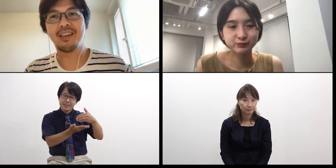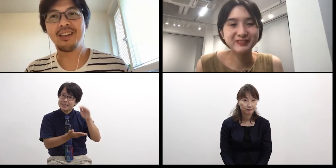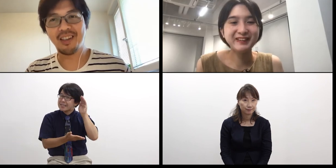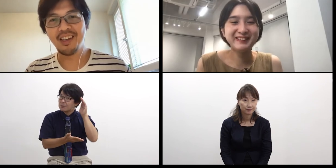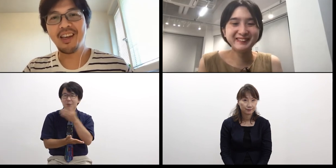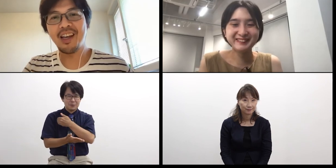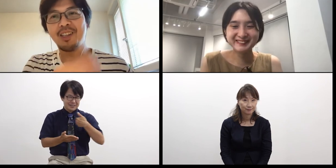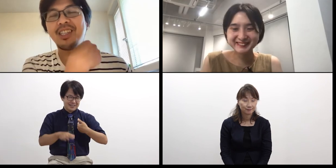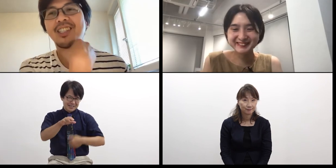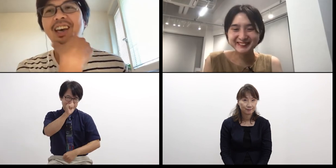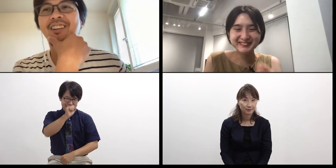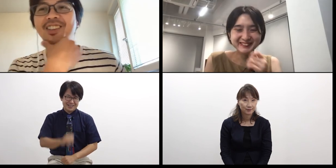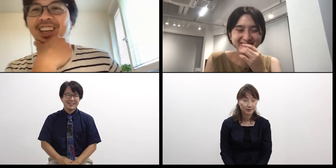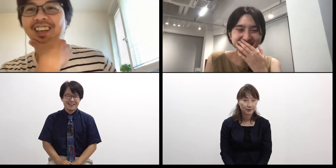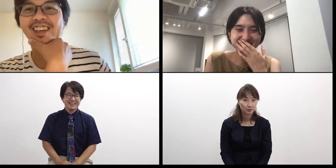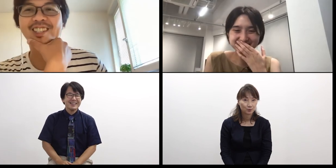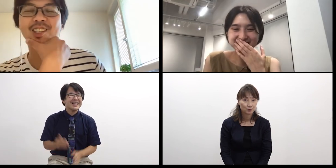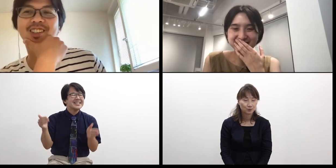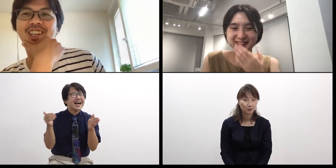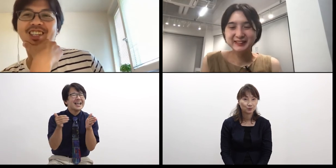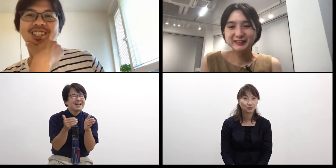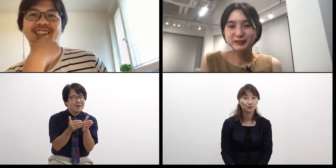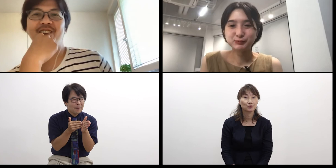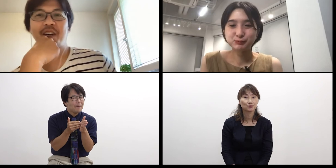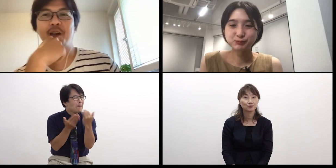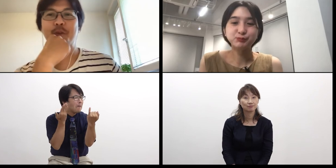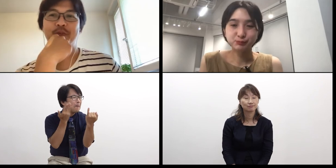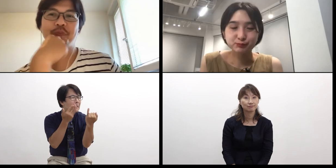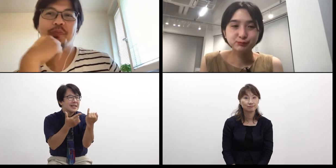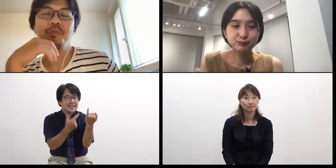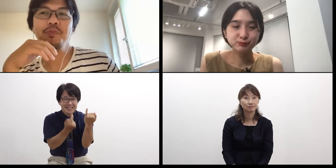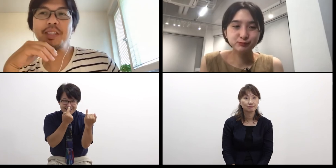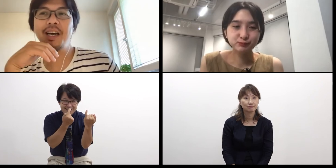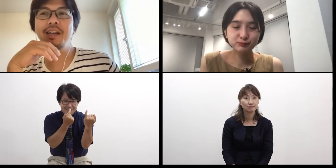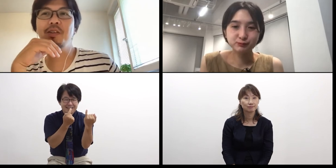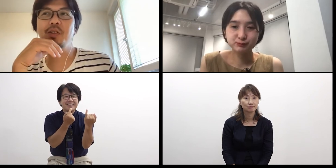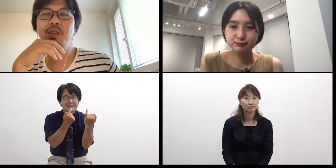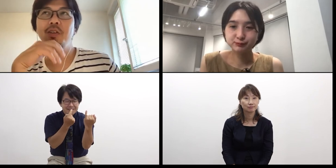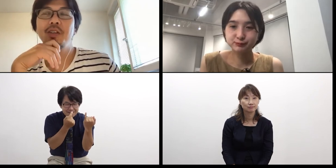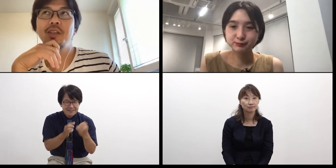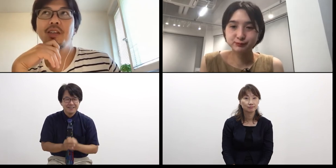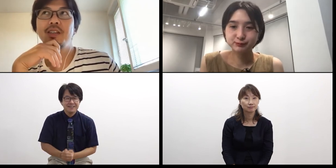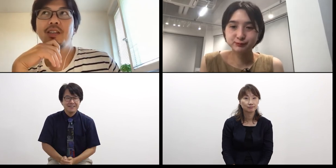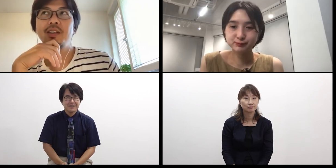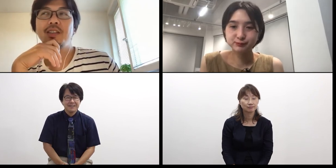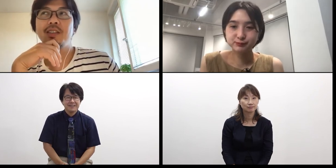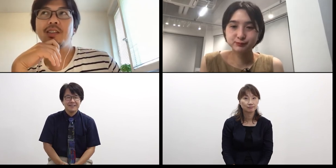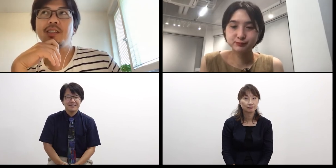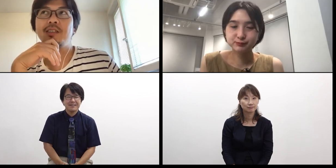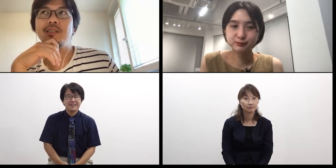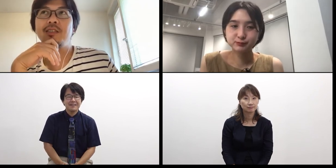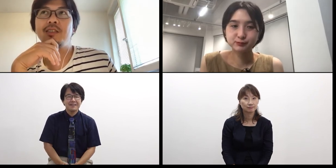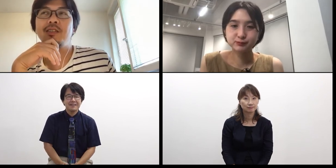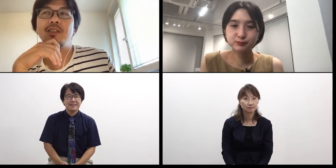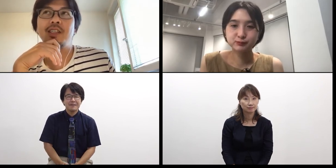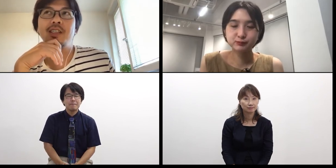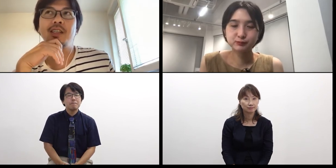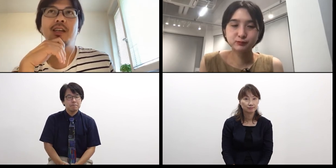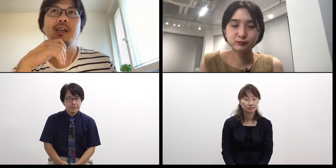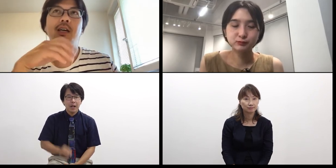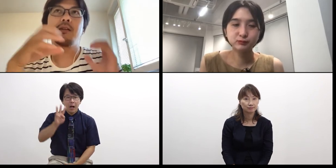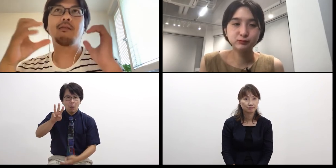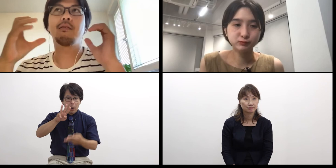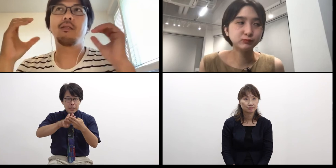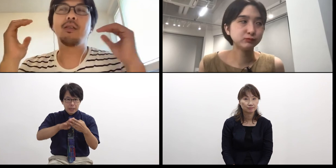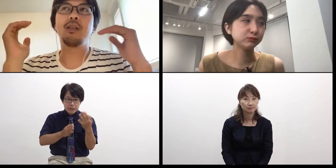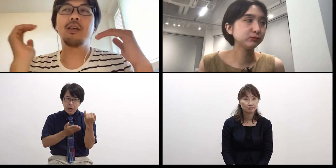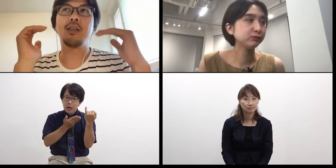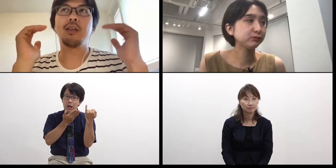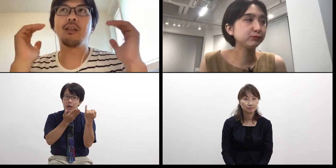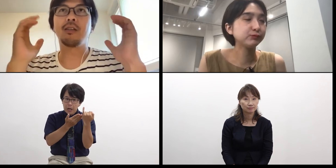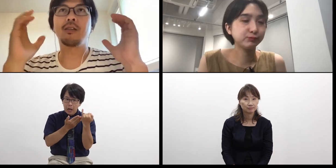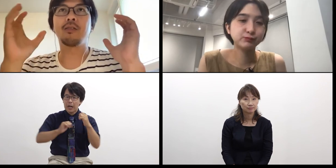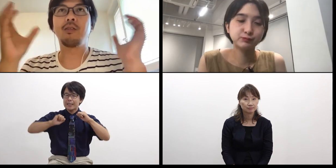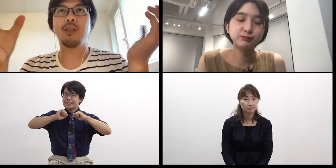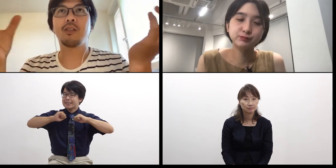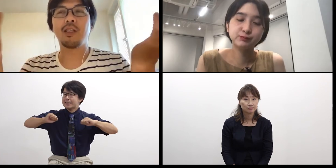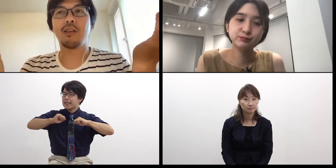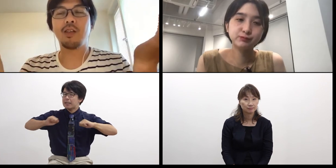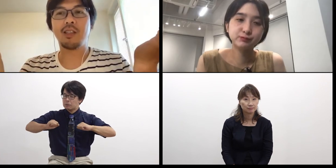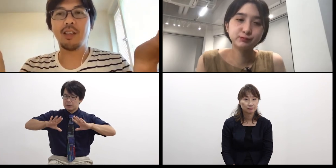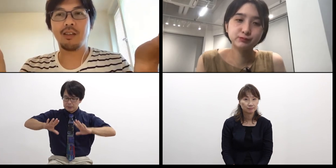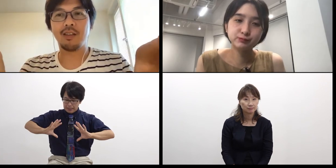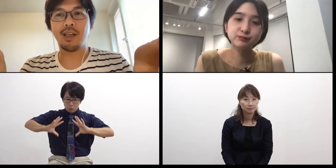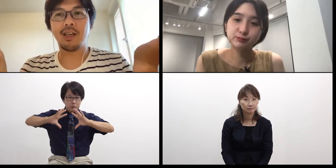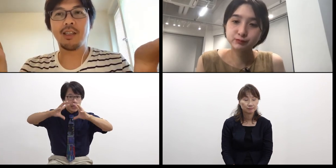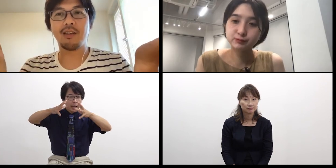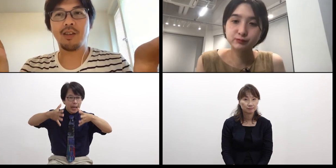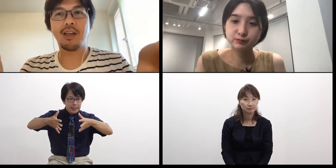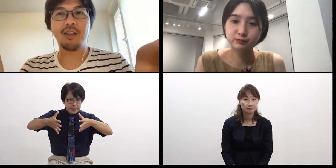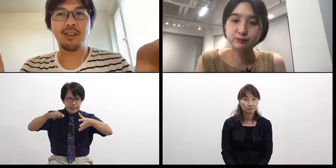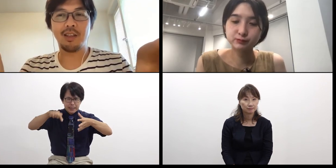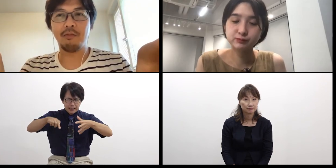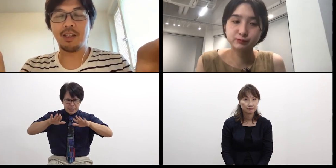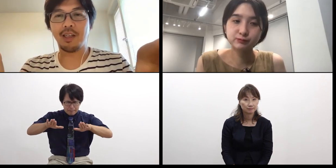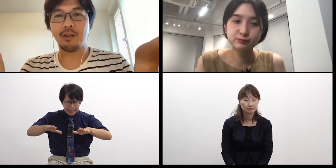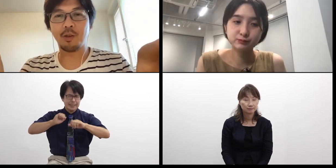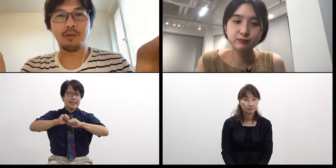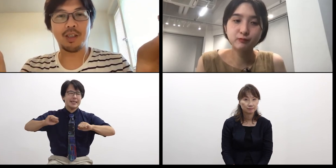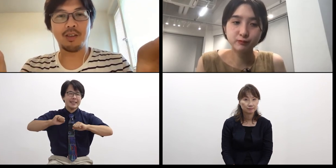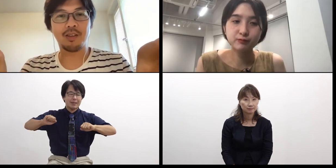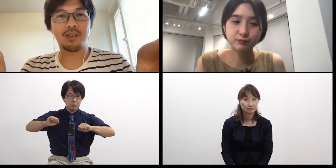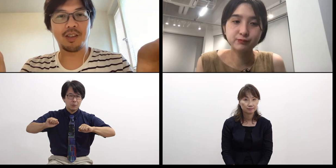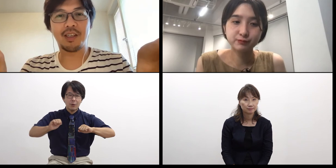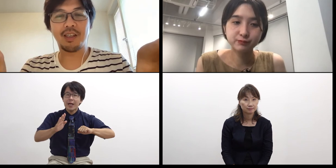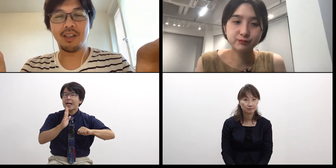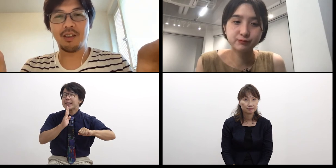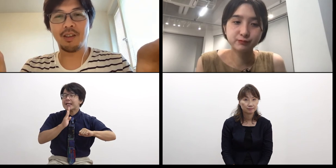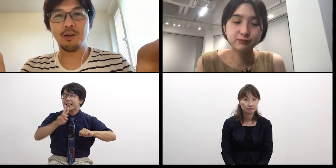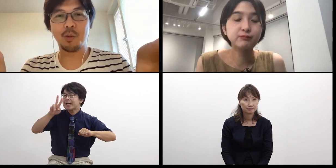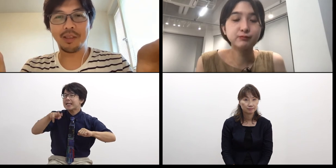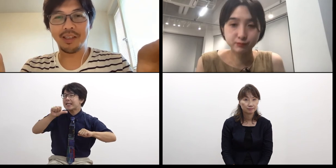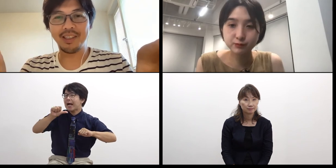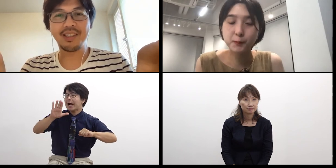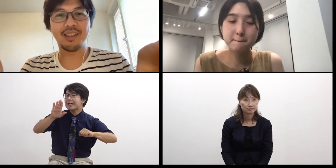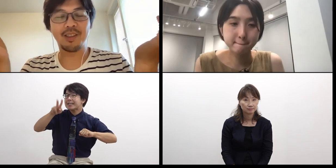And, I’d like to hear from you about the reality to live in this world now.